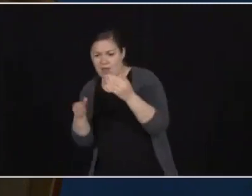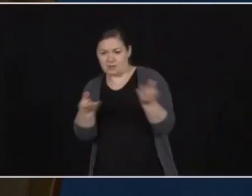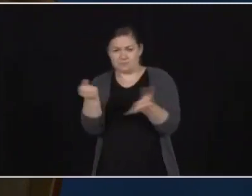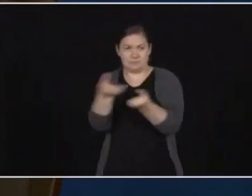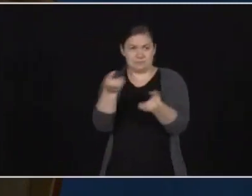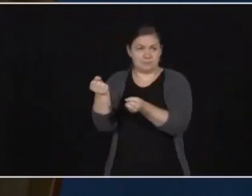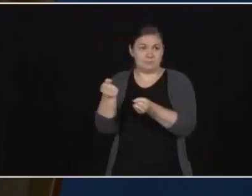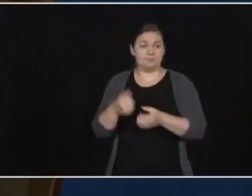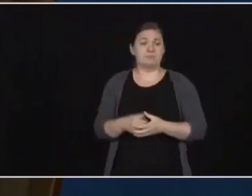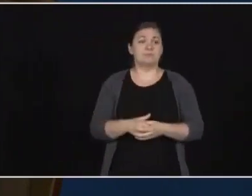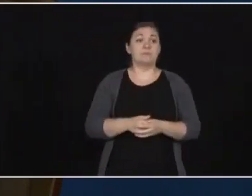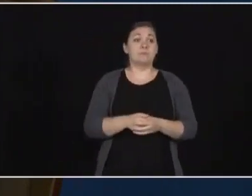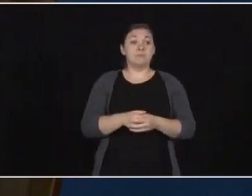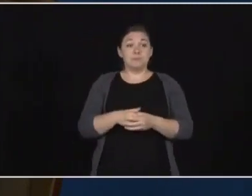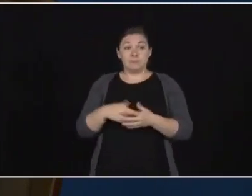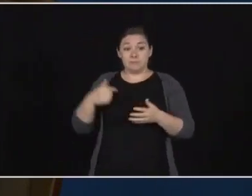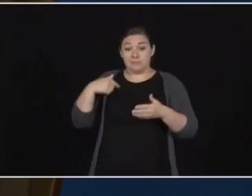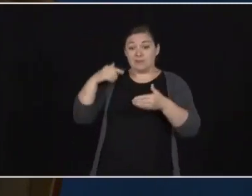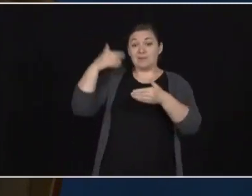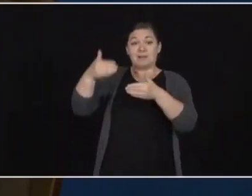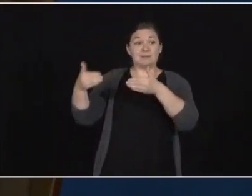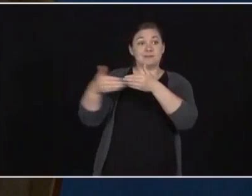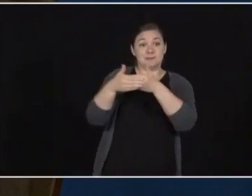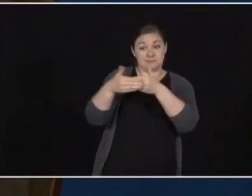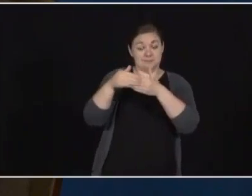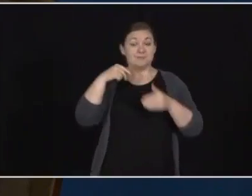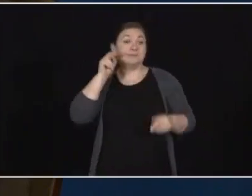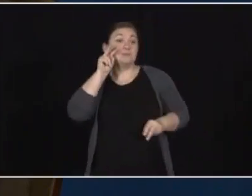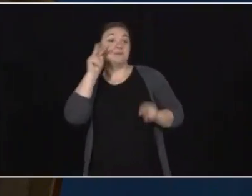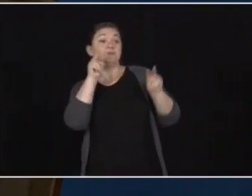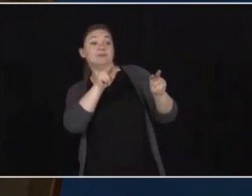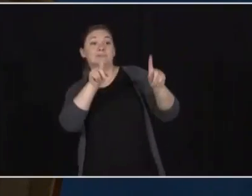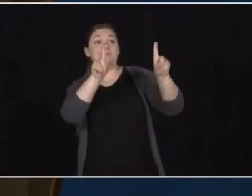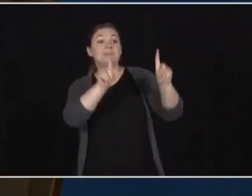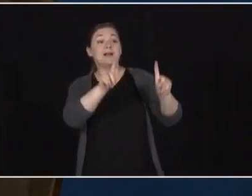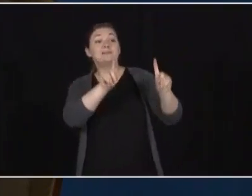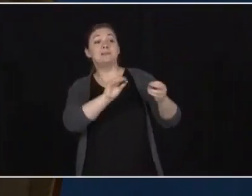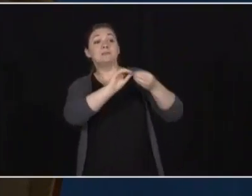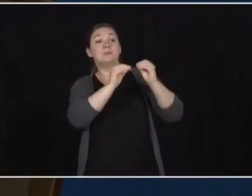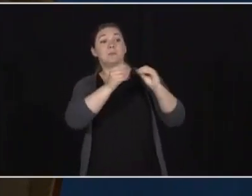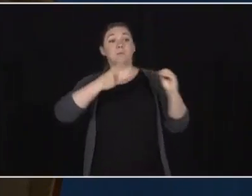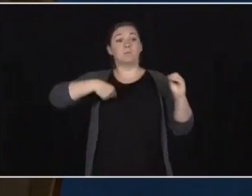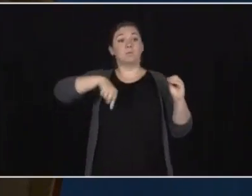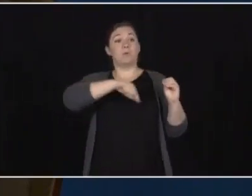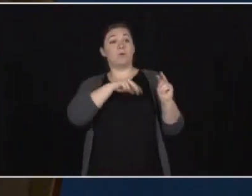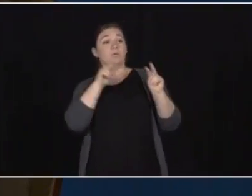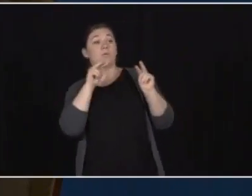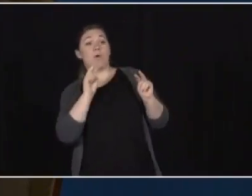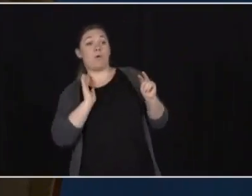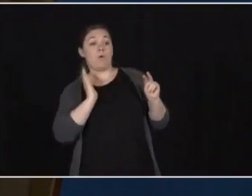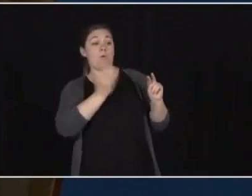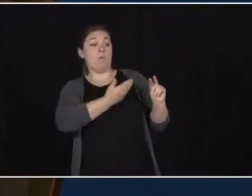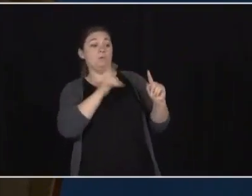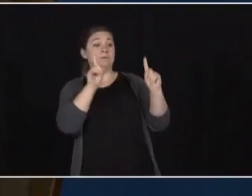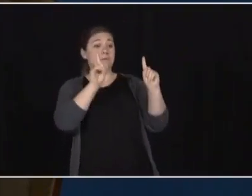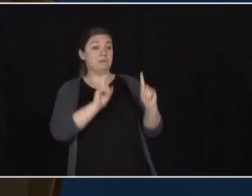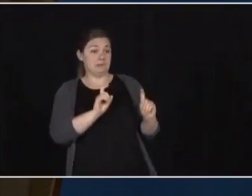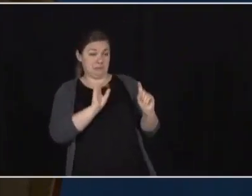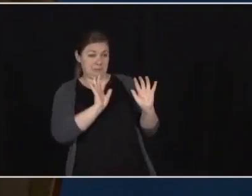on we achieve that goal or we fall little bit short. We continue to refine the network. We wish to be highly reliable in our turnaround times.